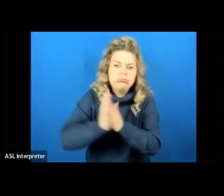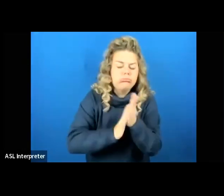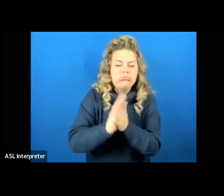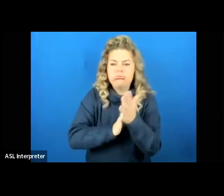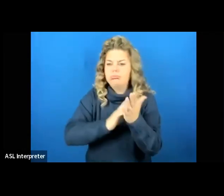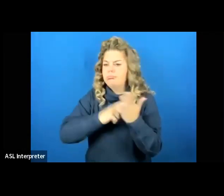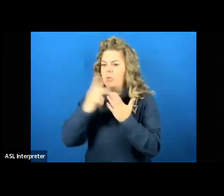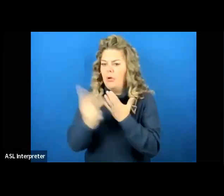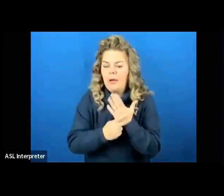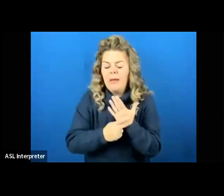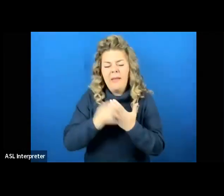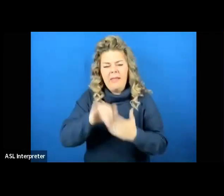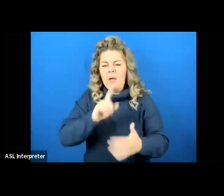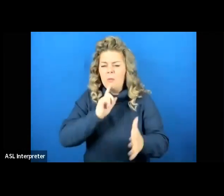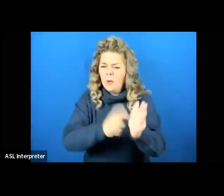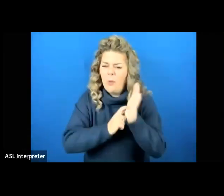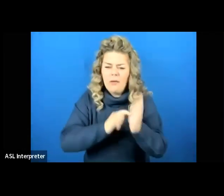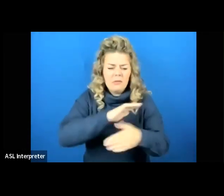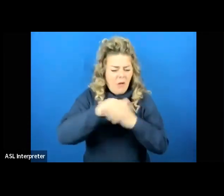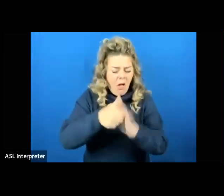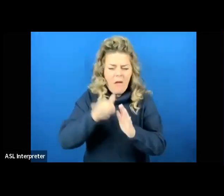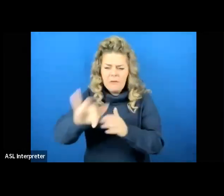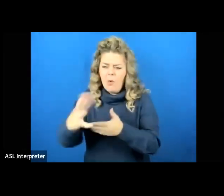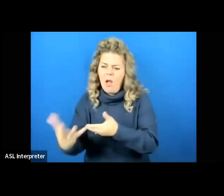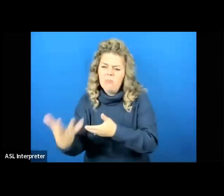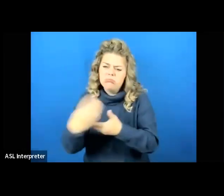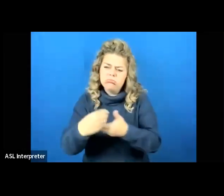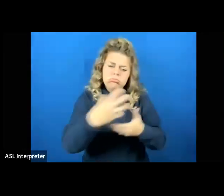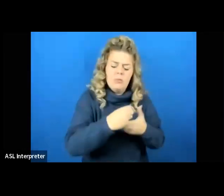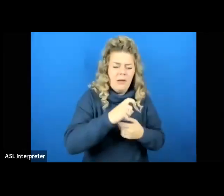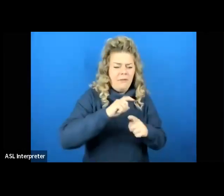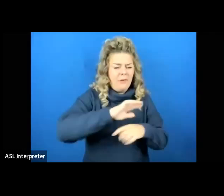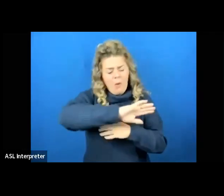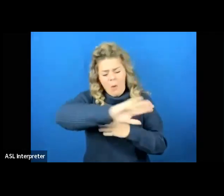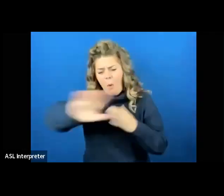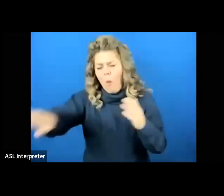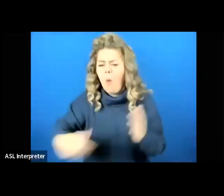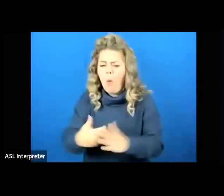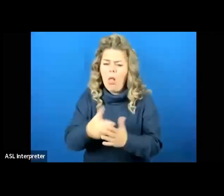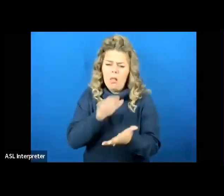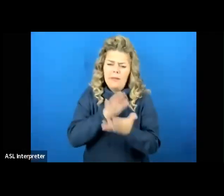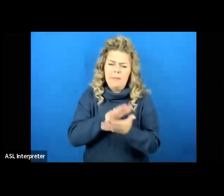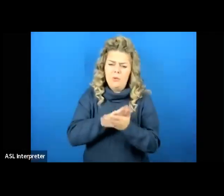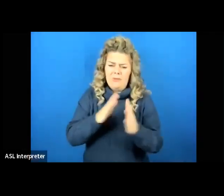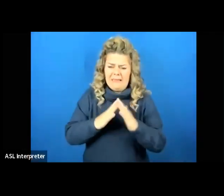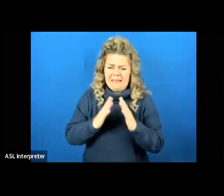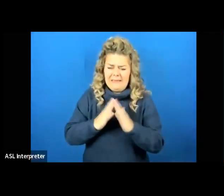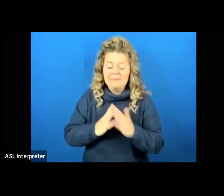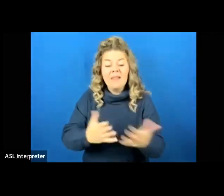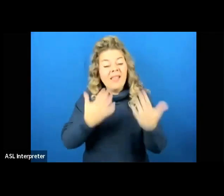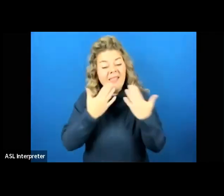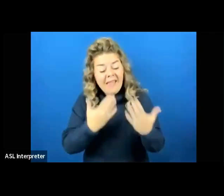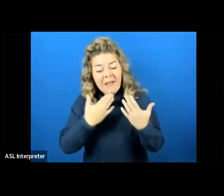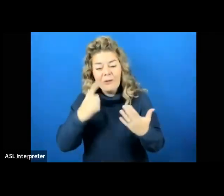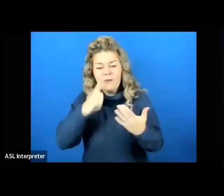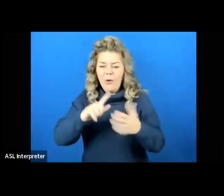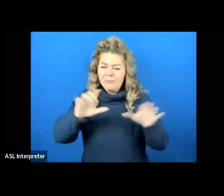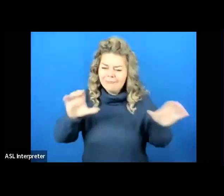that requires participation from our entire community. Thank you for doing your part.